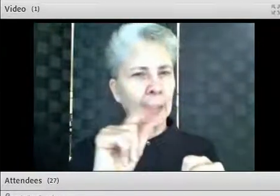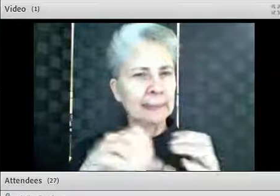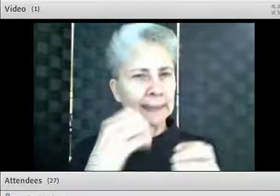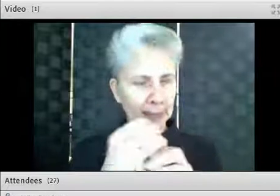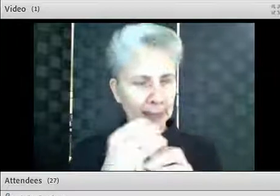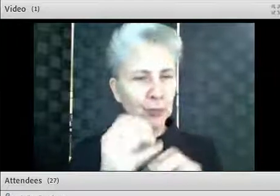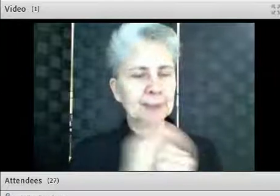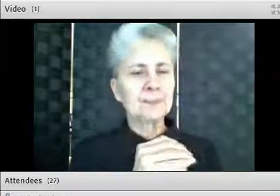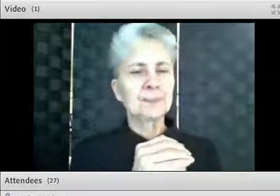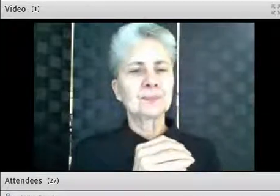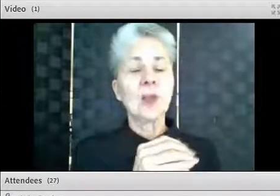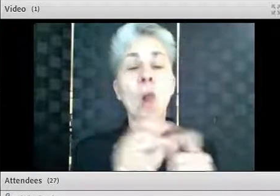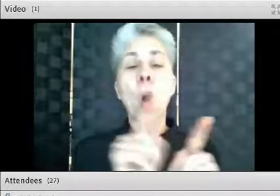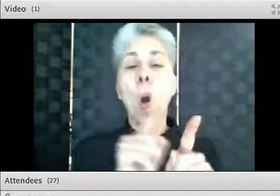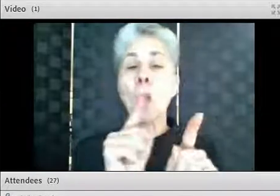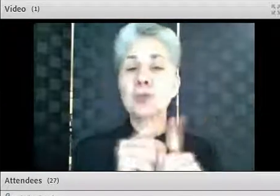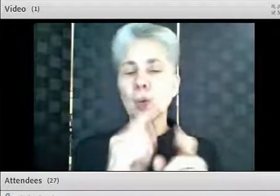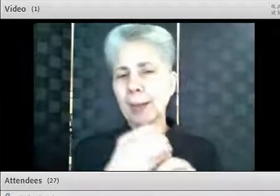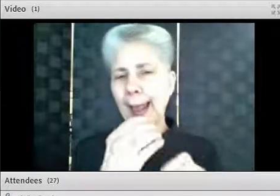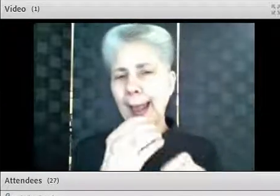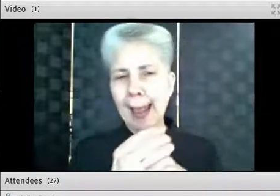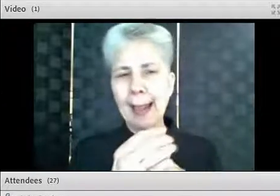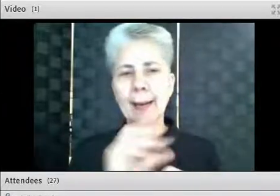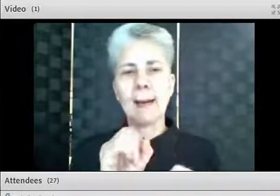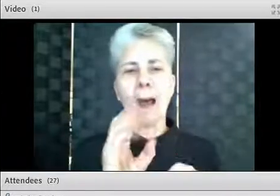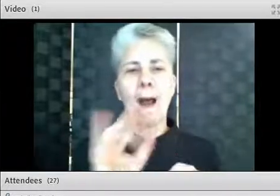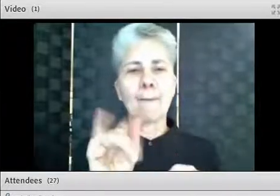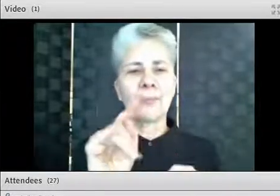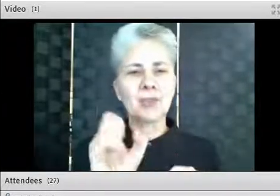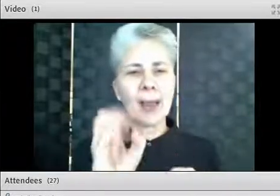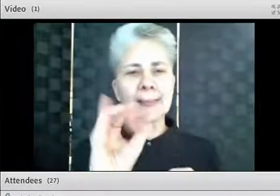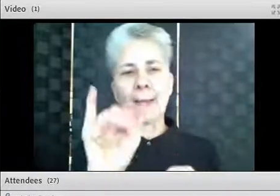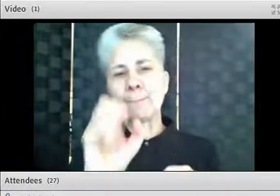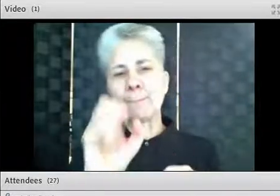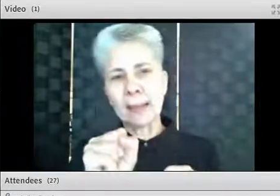He also, you know, created the objects and means and was a pretty big name then.